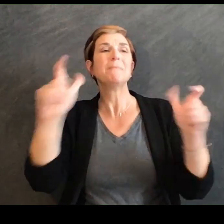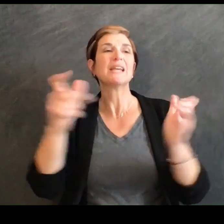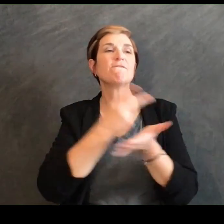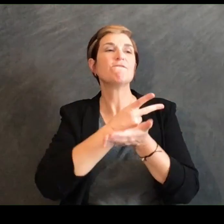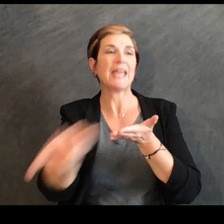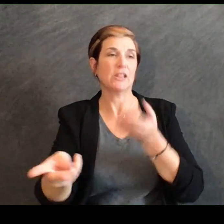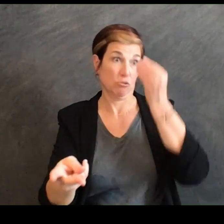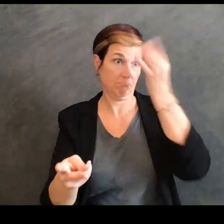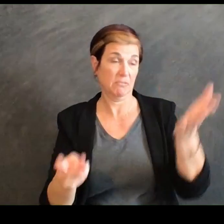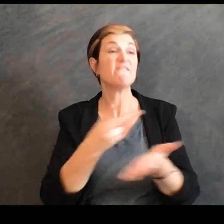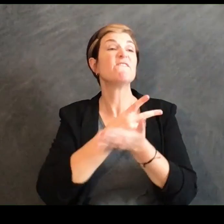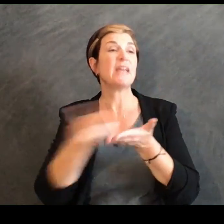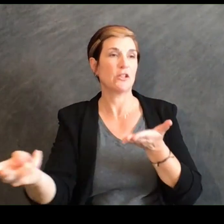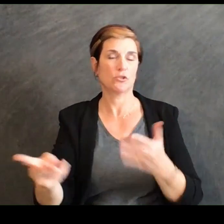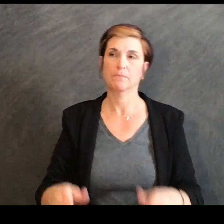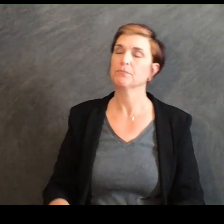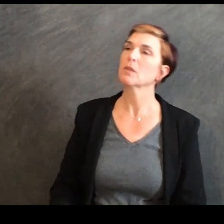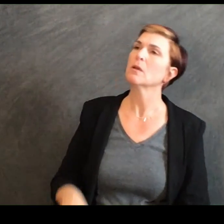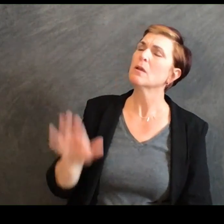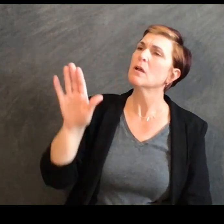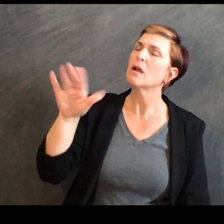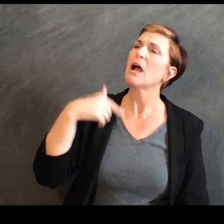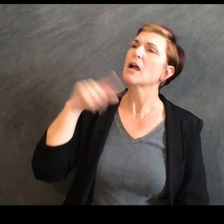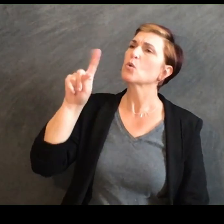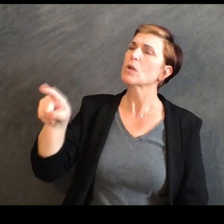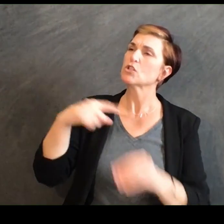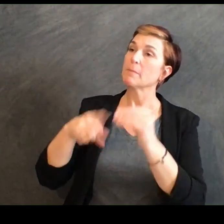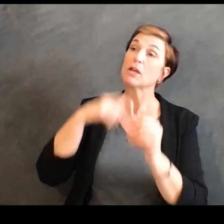want to ask you about the European travel ban that goes into effect at